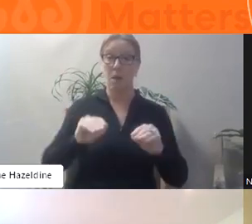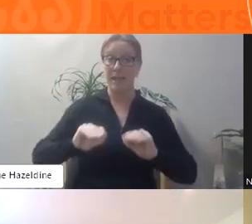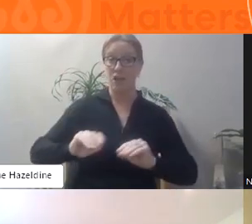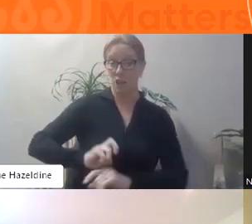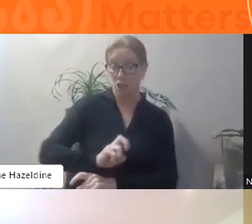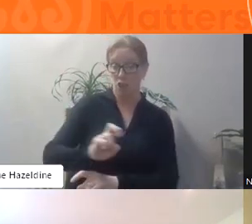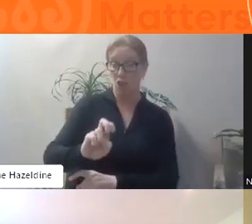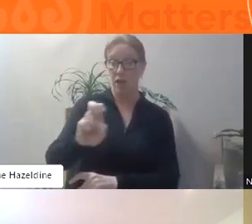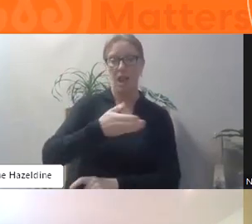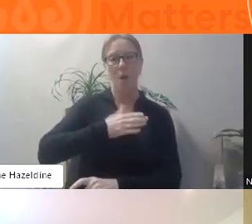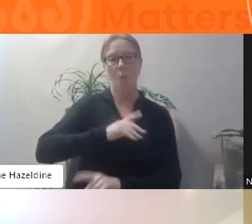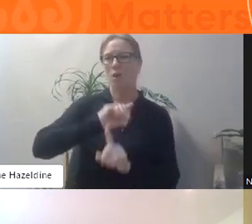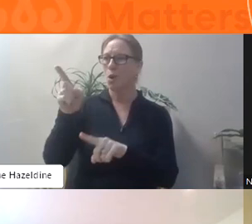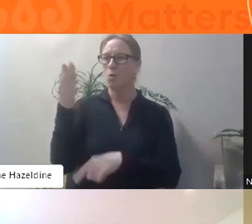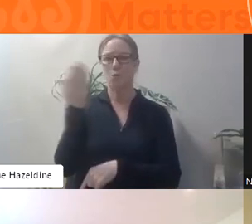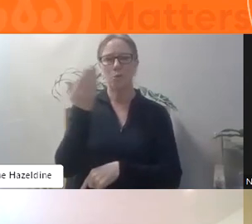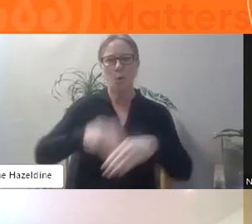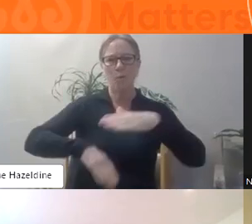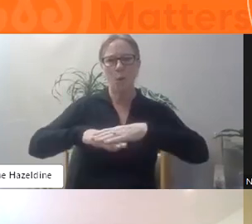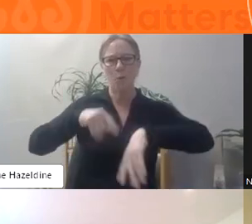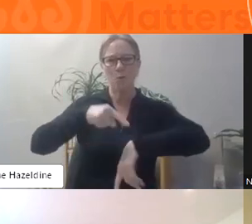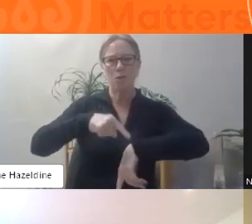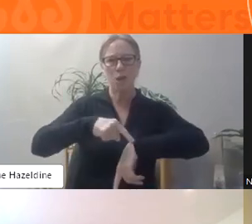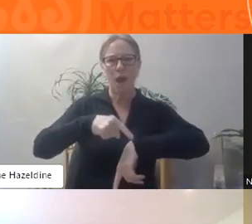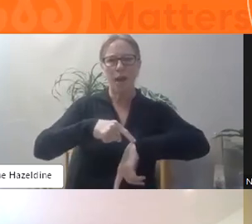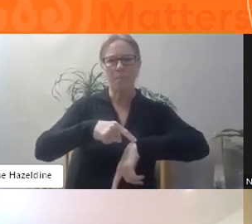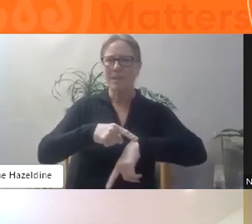I wanted to go to school full-time before my younger sister started